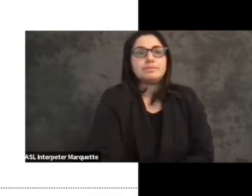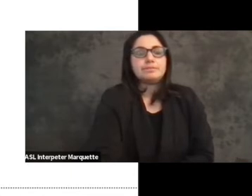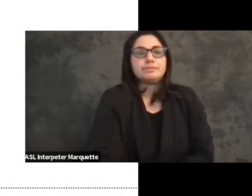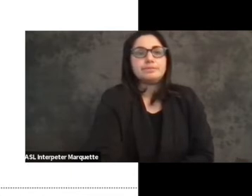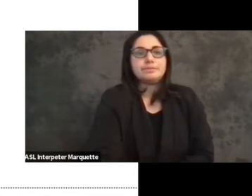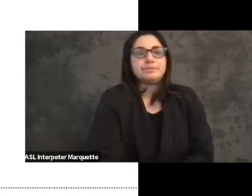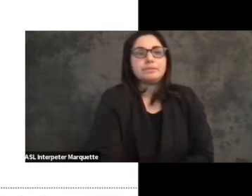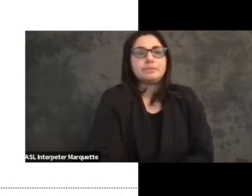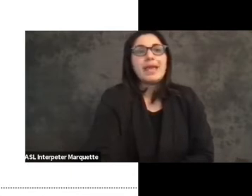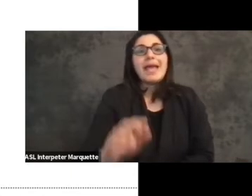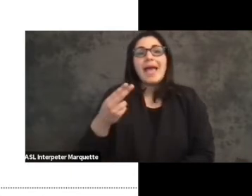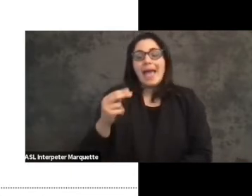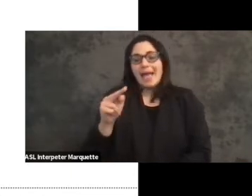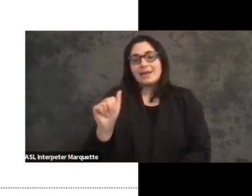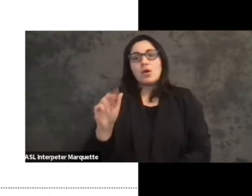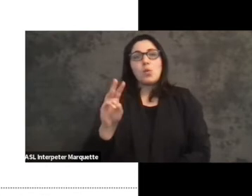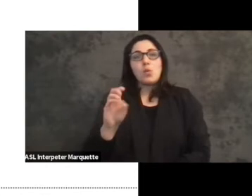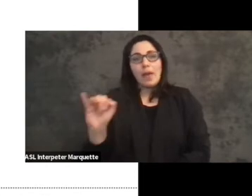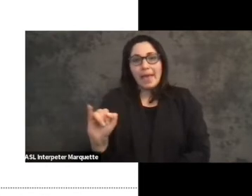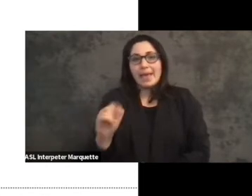serve as one of 15 enrolling institutions nationally.